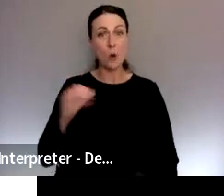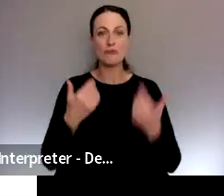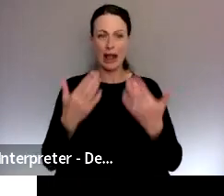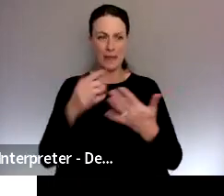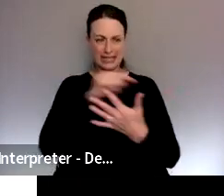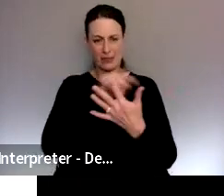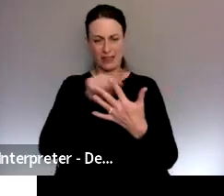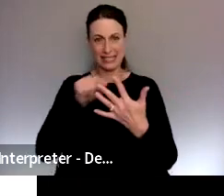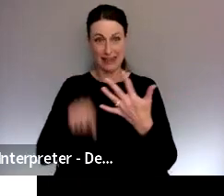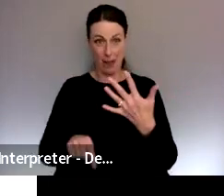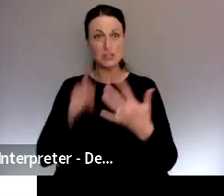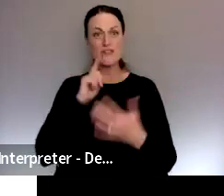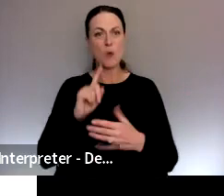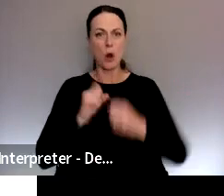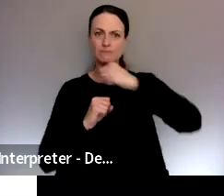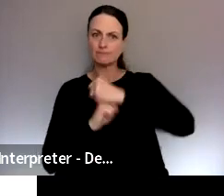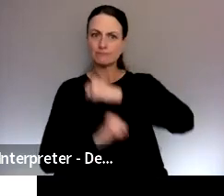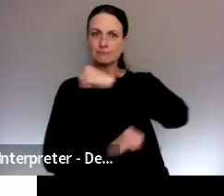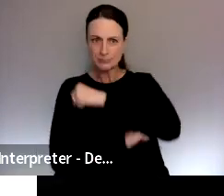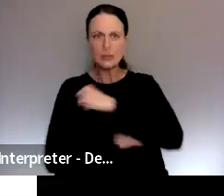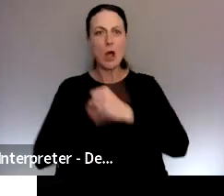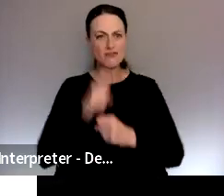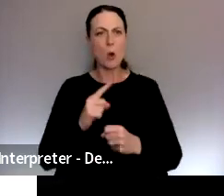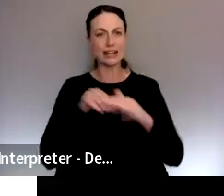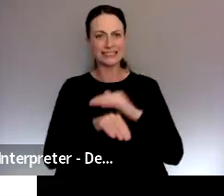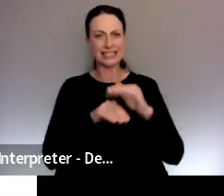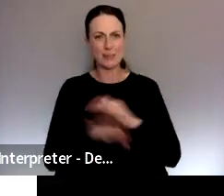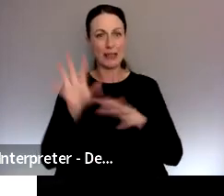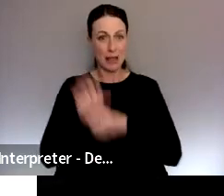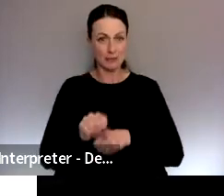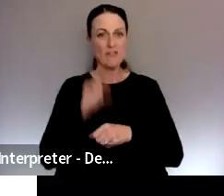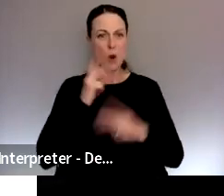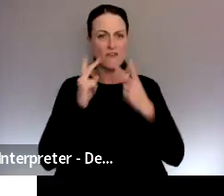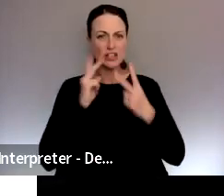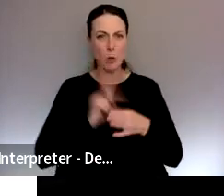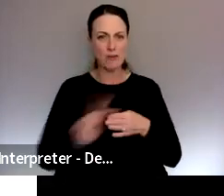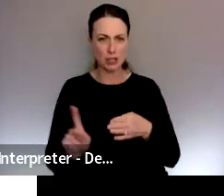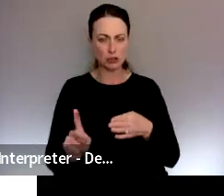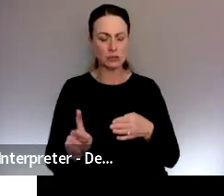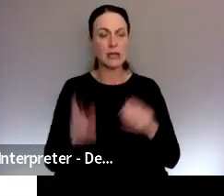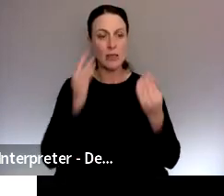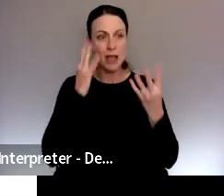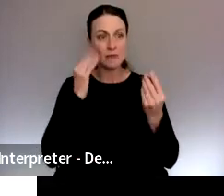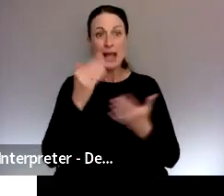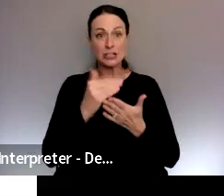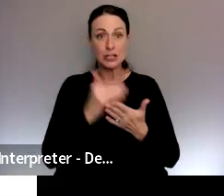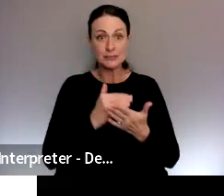to begin to build a solid base of accessibility practices for visual professionals. The information we're listing next